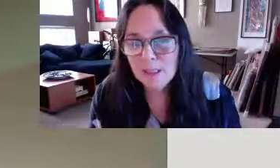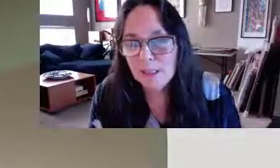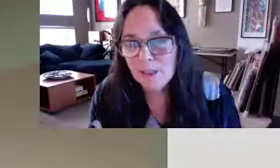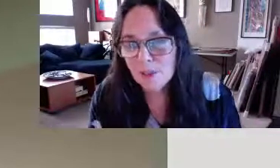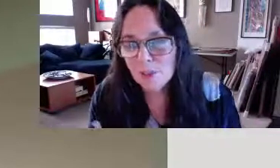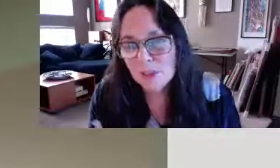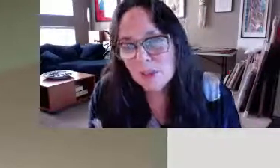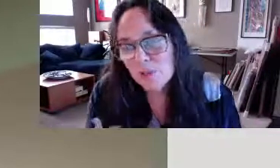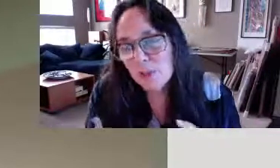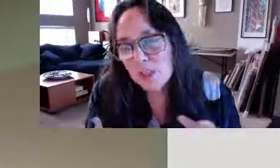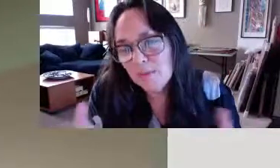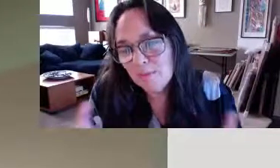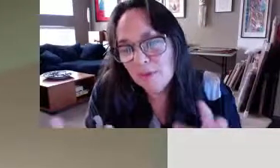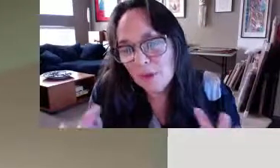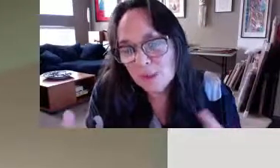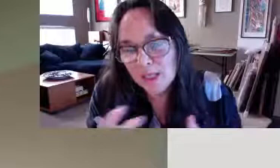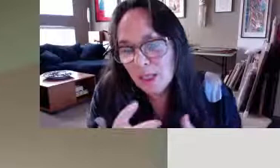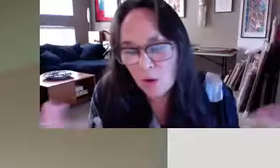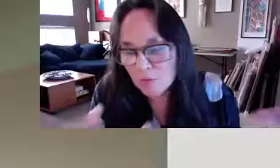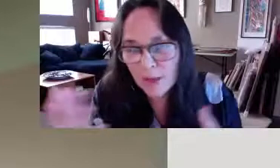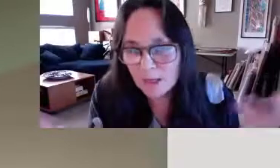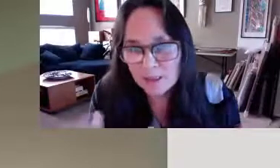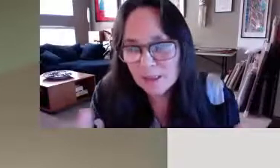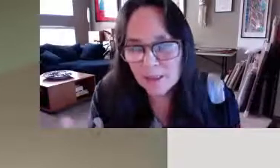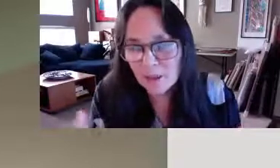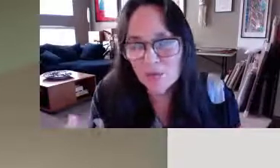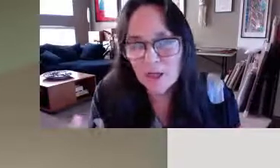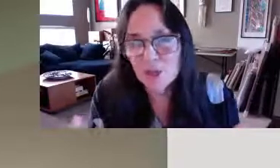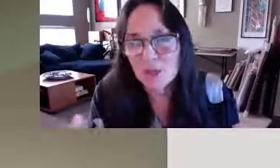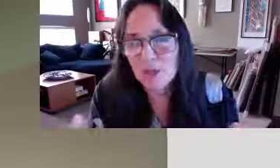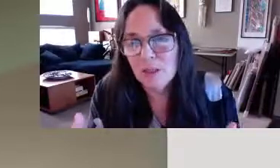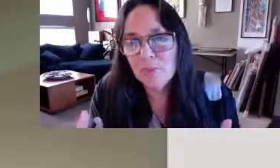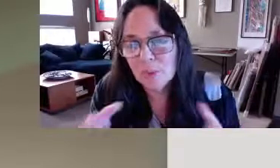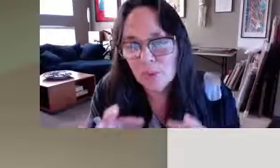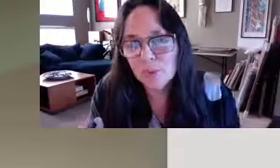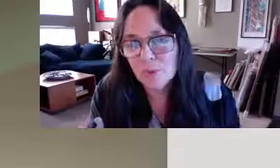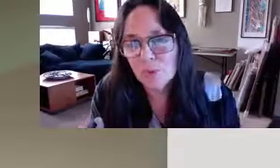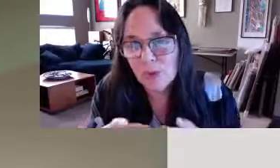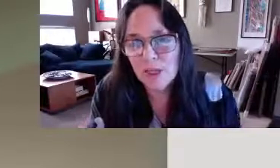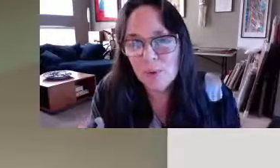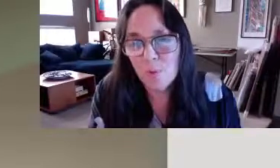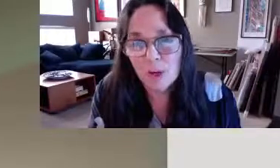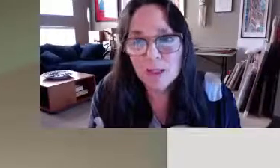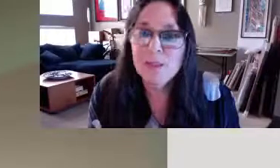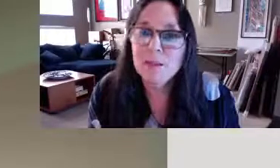and so this is really you know taking all of that into consideration but also thinking about what is